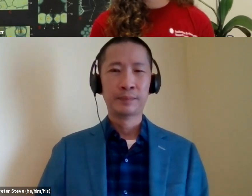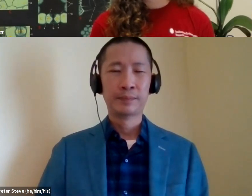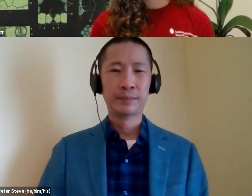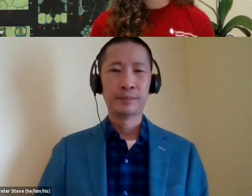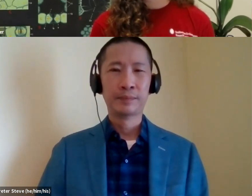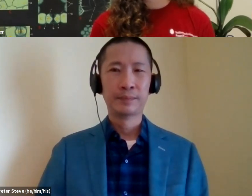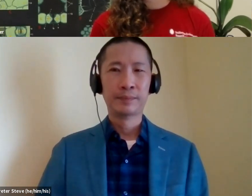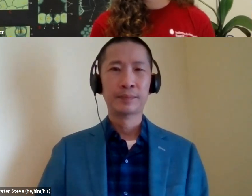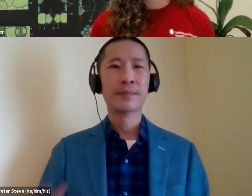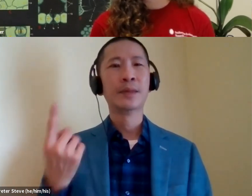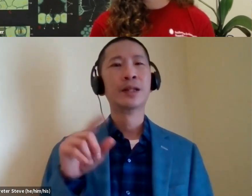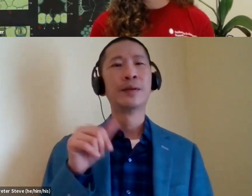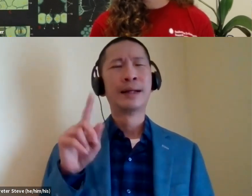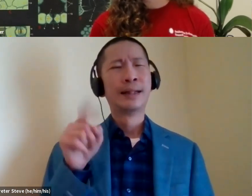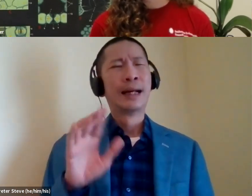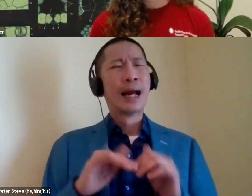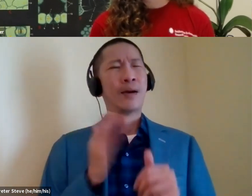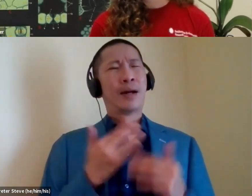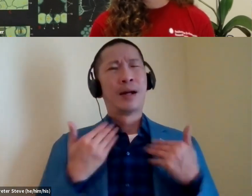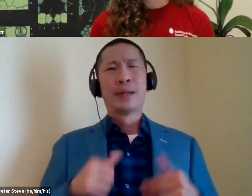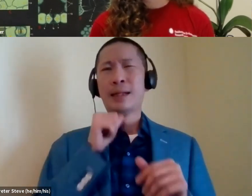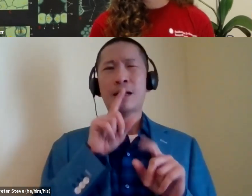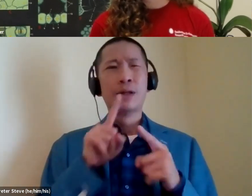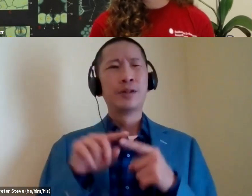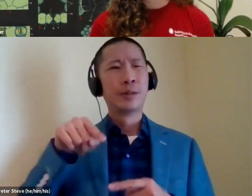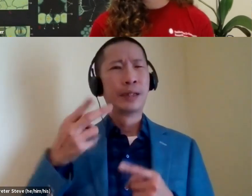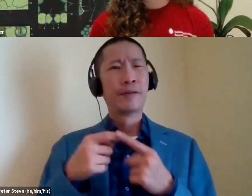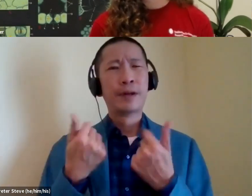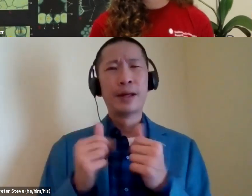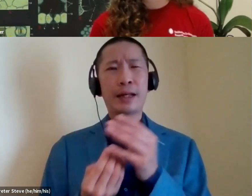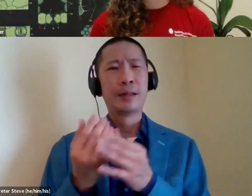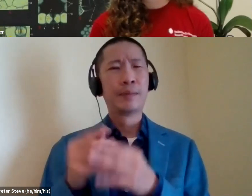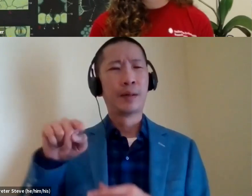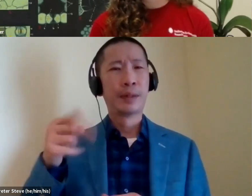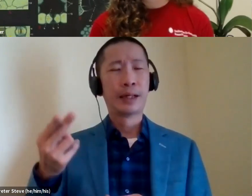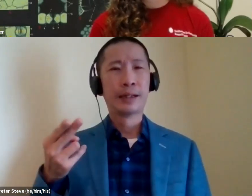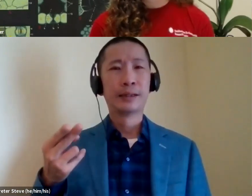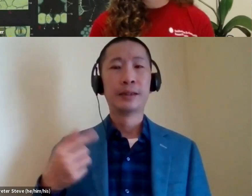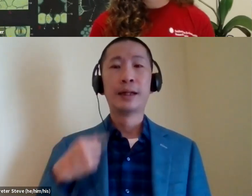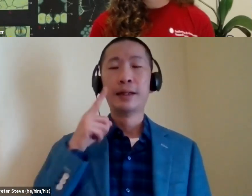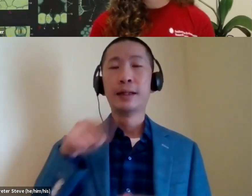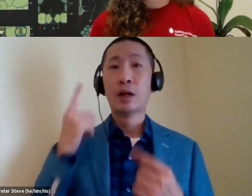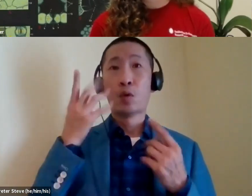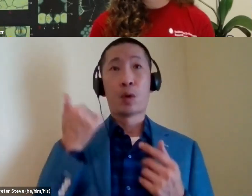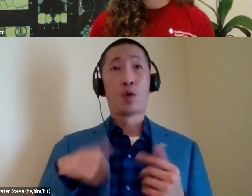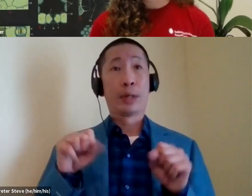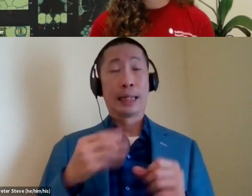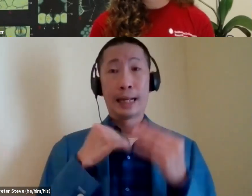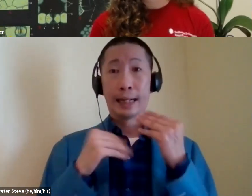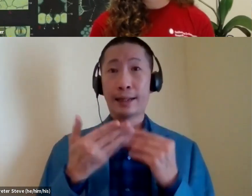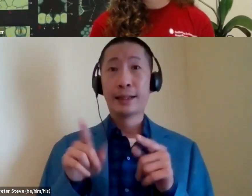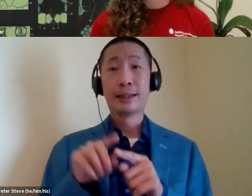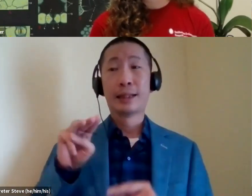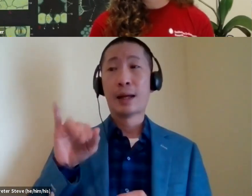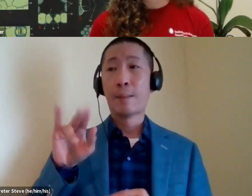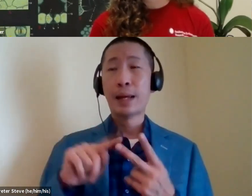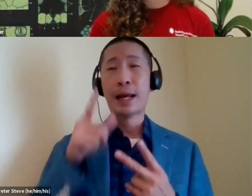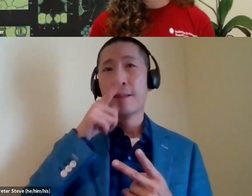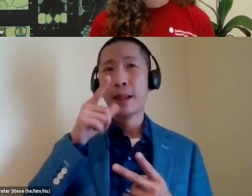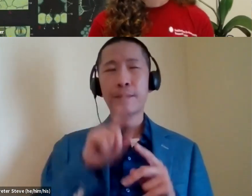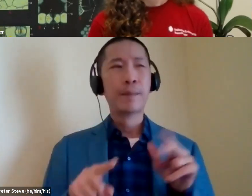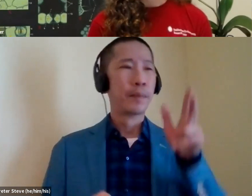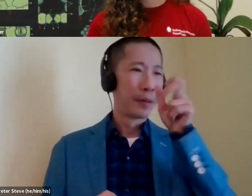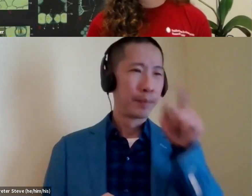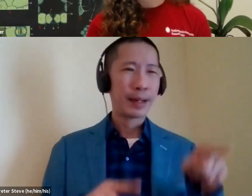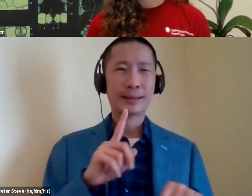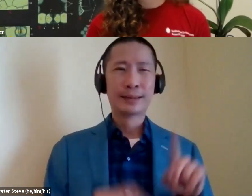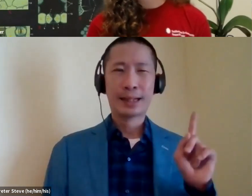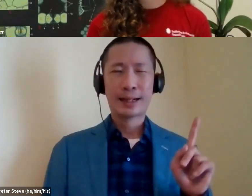Johanna (she/her) - AACPL: know how would our bodies not react to the pH from any plant pH, so I think they're wondering why we're able to eat things like mint and lemon but the bugs really don't like it, and it can hurt them.